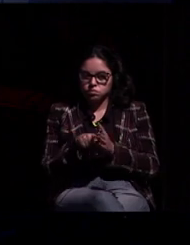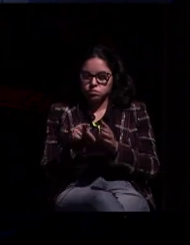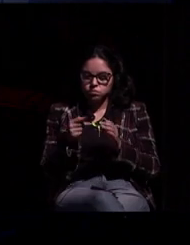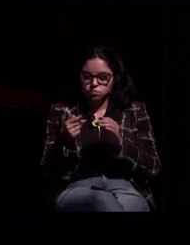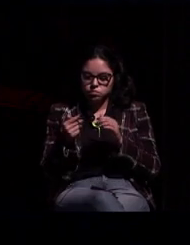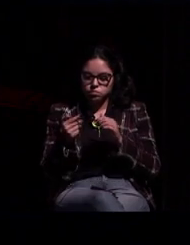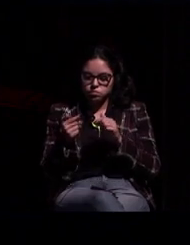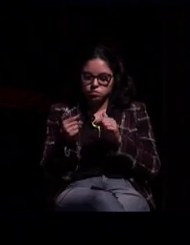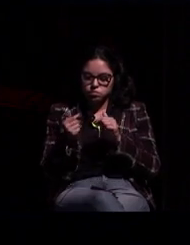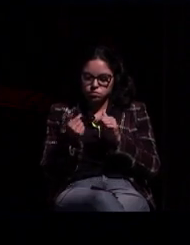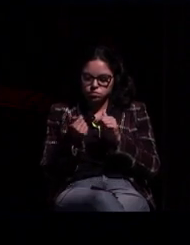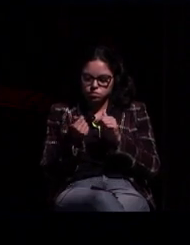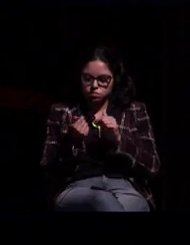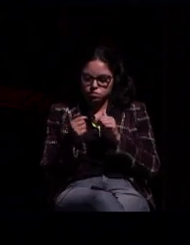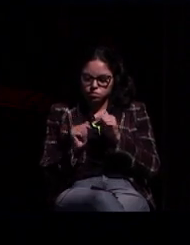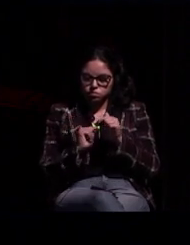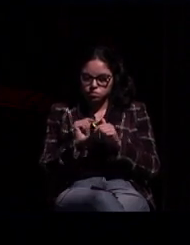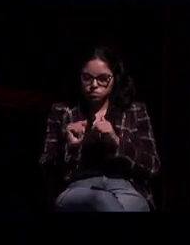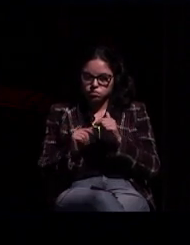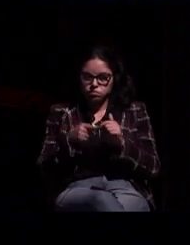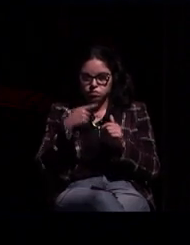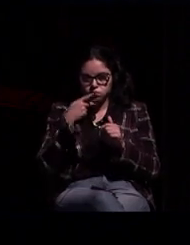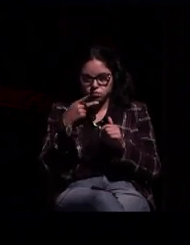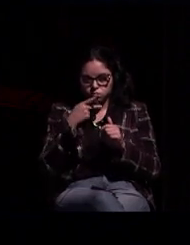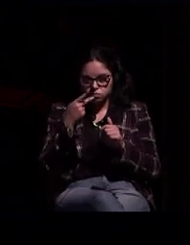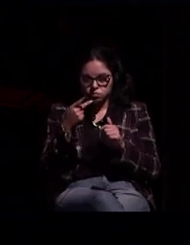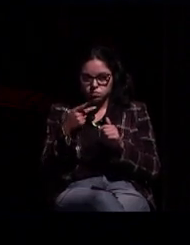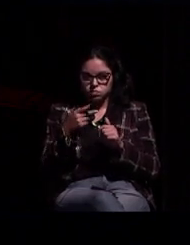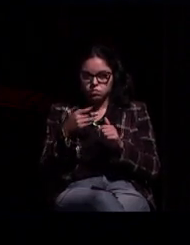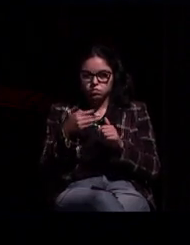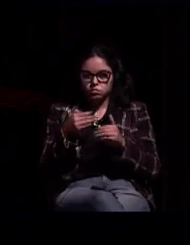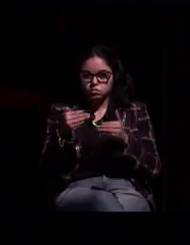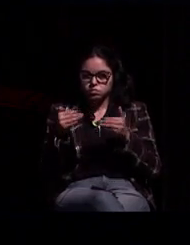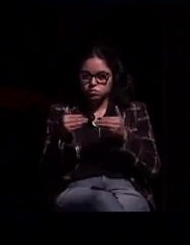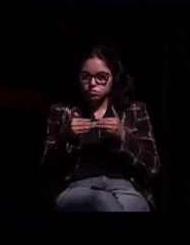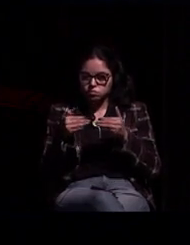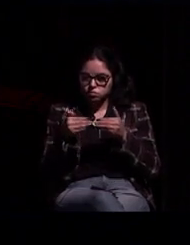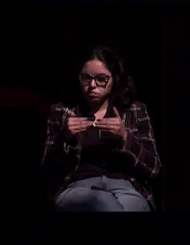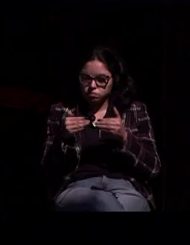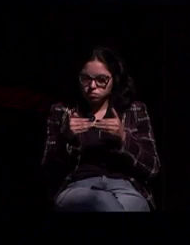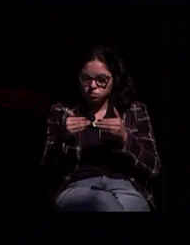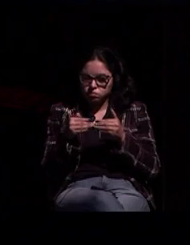We are talking about mechanisms against workers’ unions and also